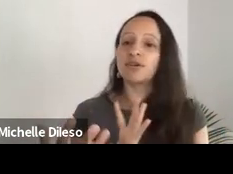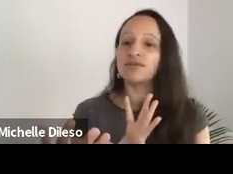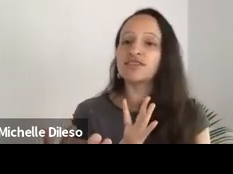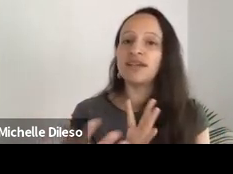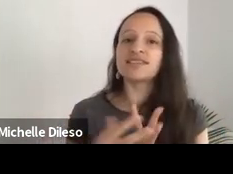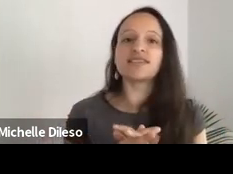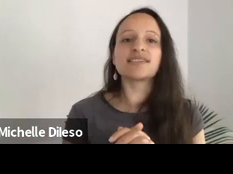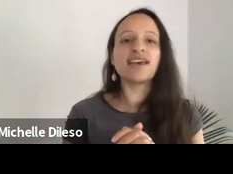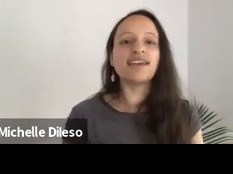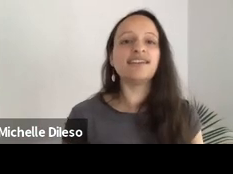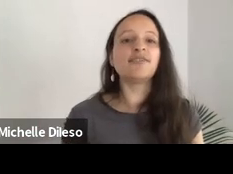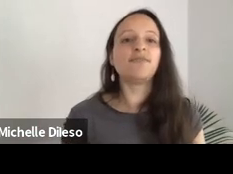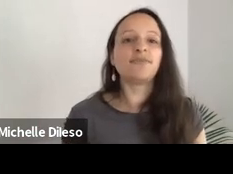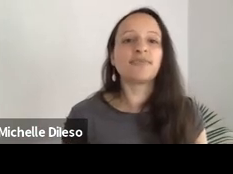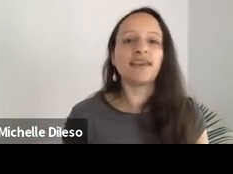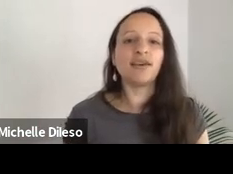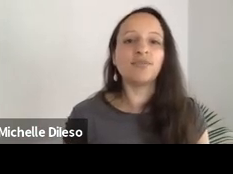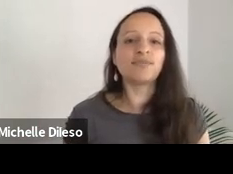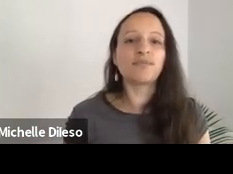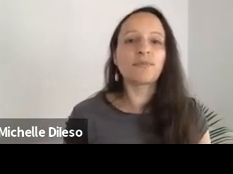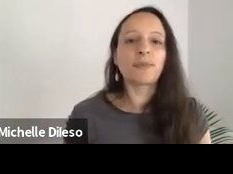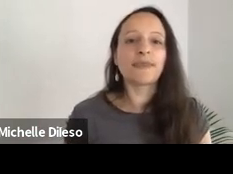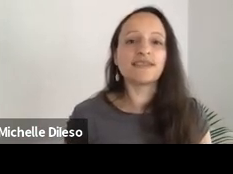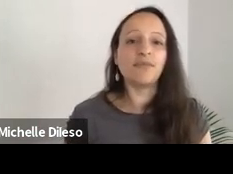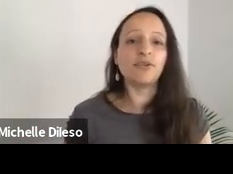we can give them their own space to the side.